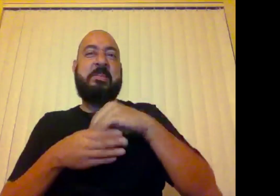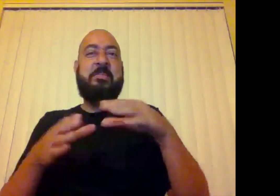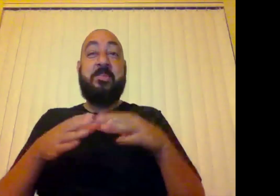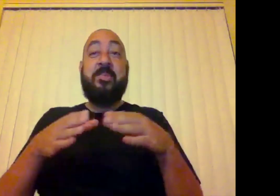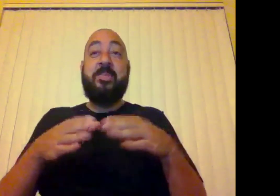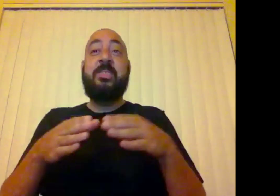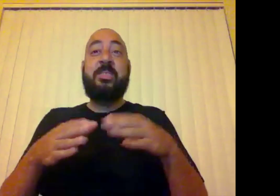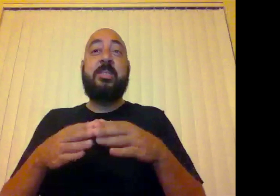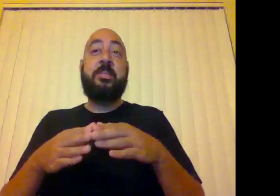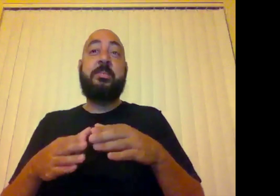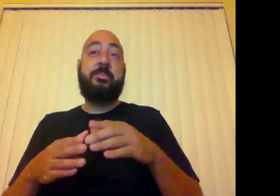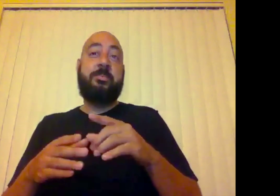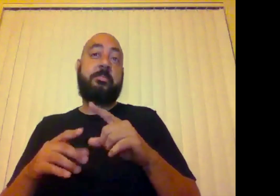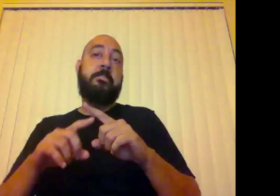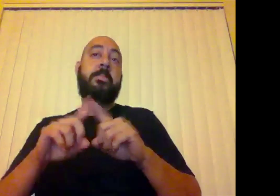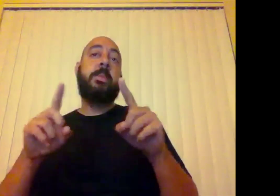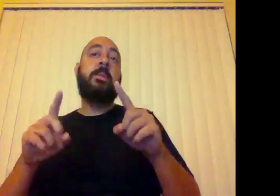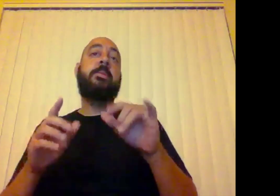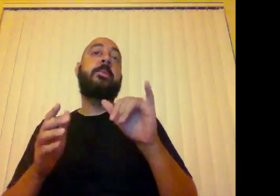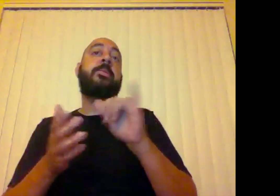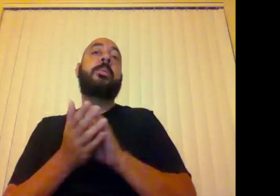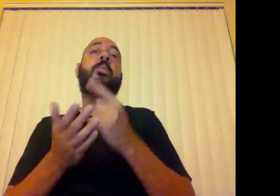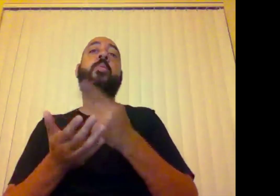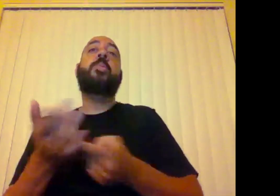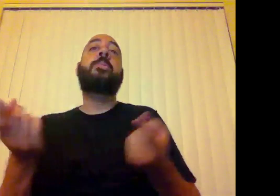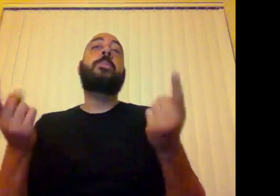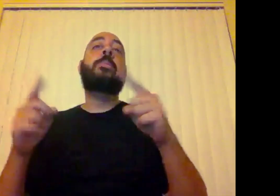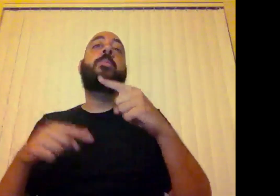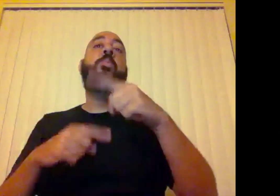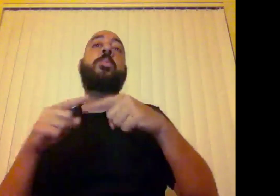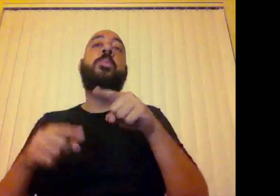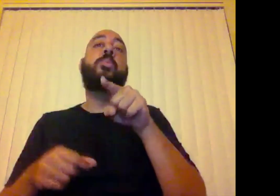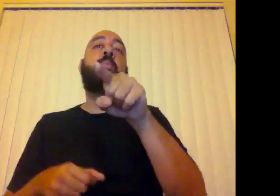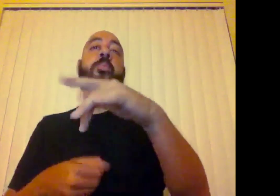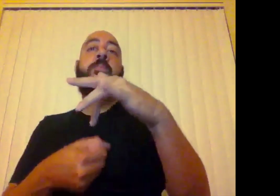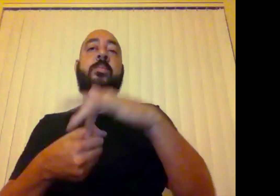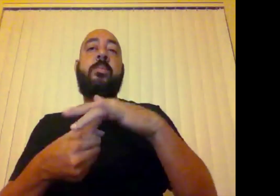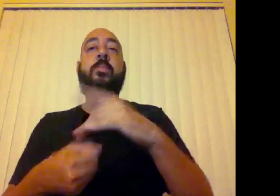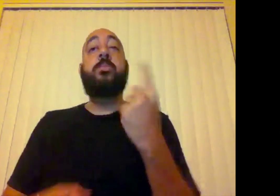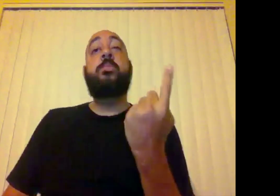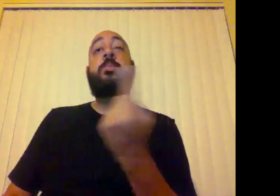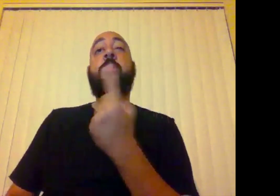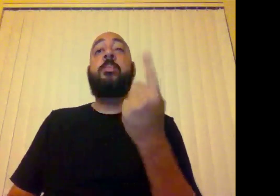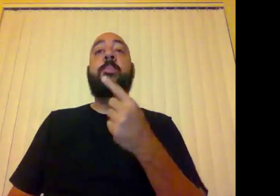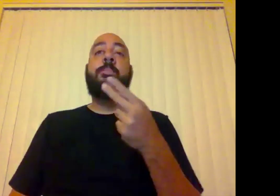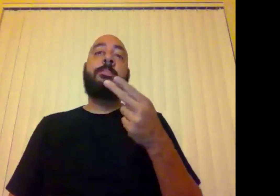significant trauma to her genitalia but that’s what happens when you finger someone